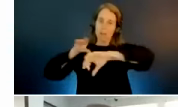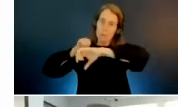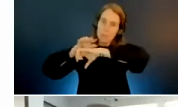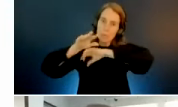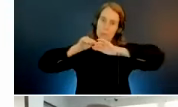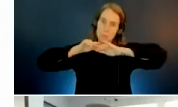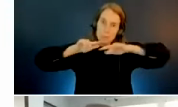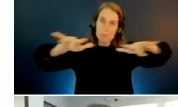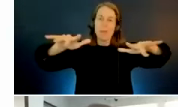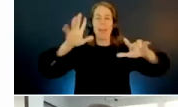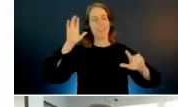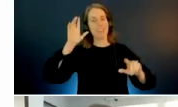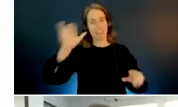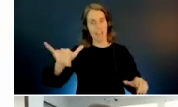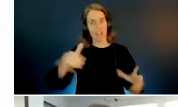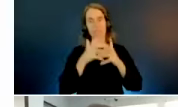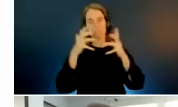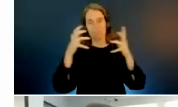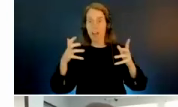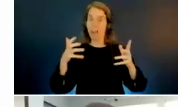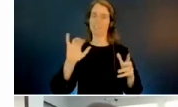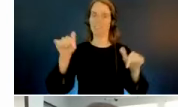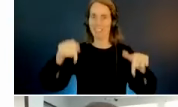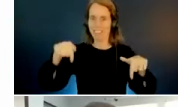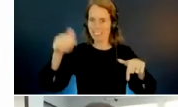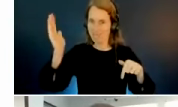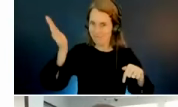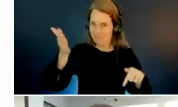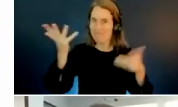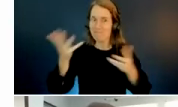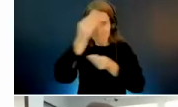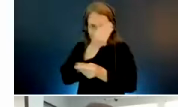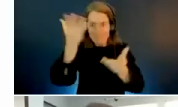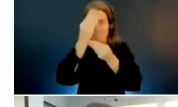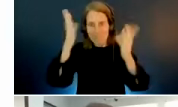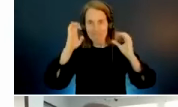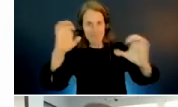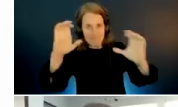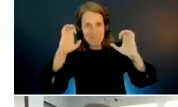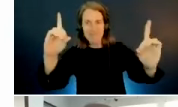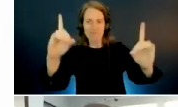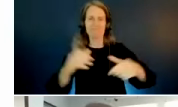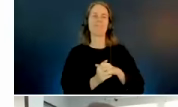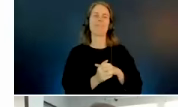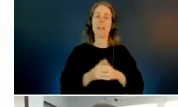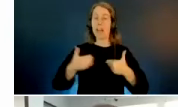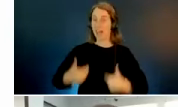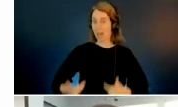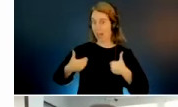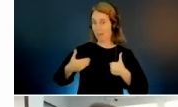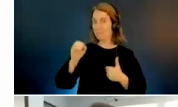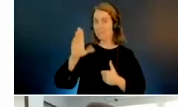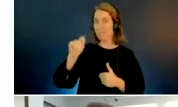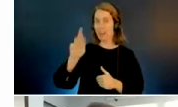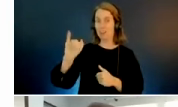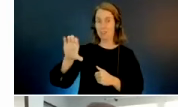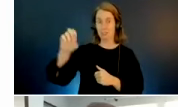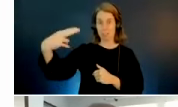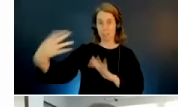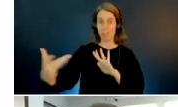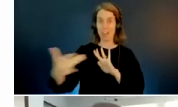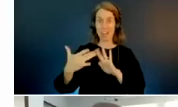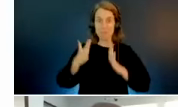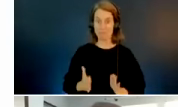um and we i am the uh the outreach person you can um if you think that your organization